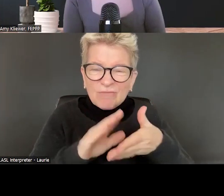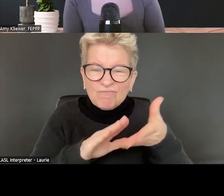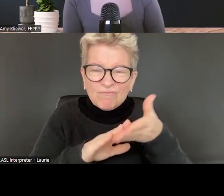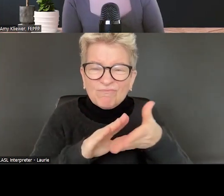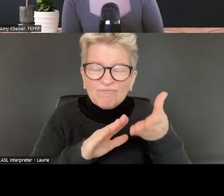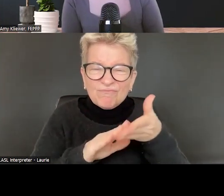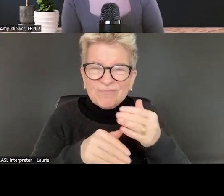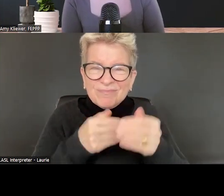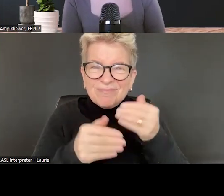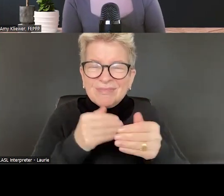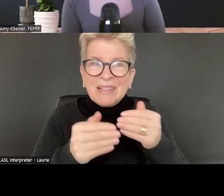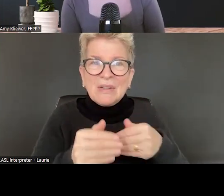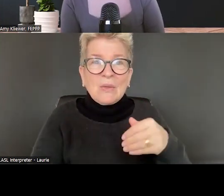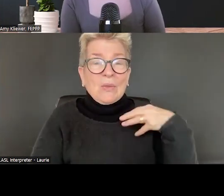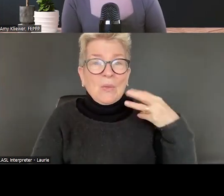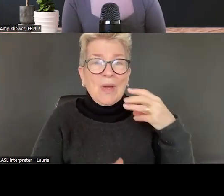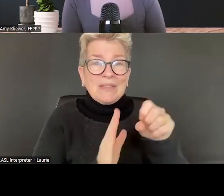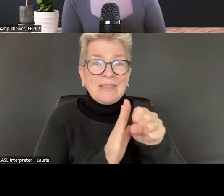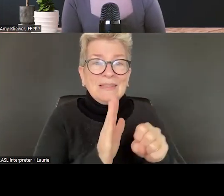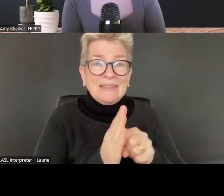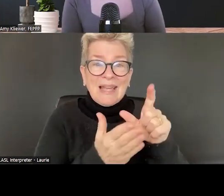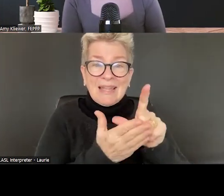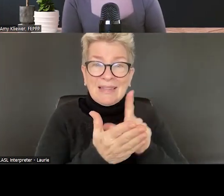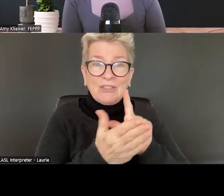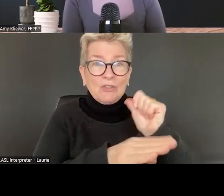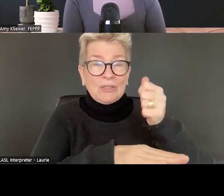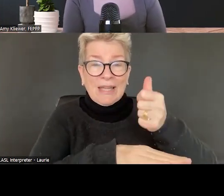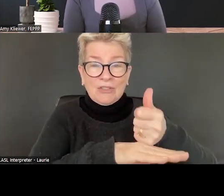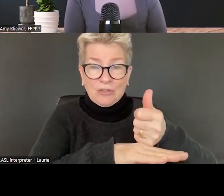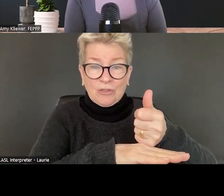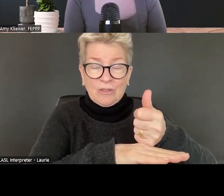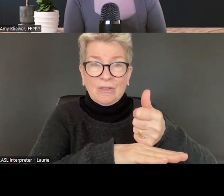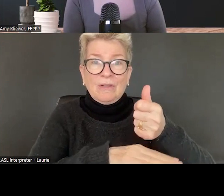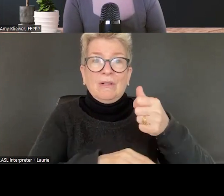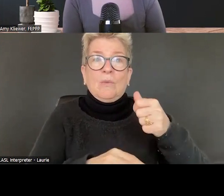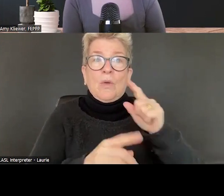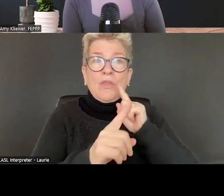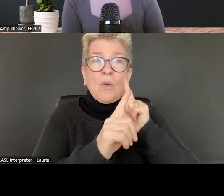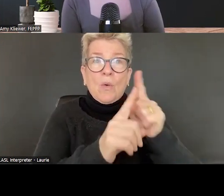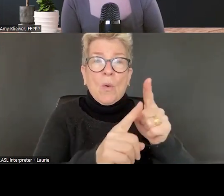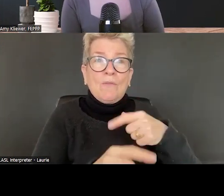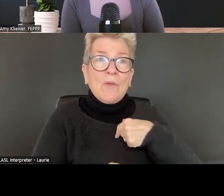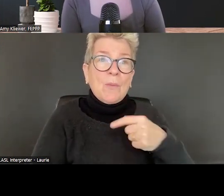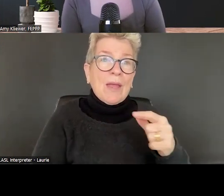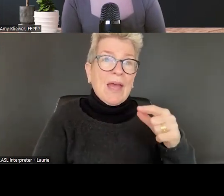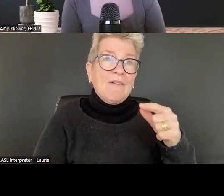State Legislature in order to with a goal of bringing together public and private partnerships,